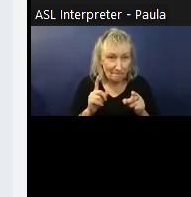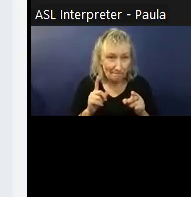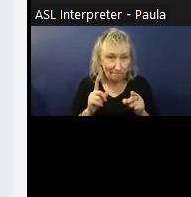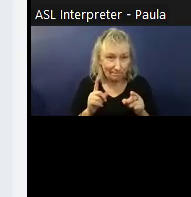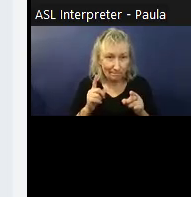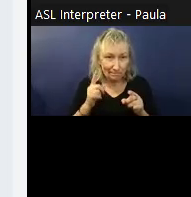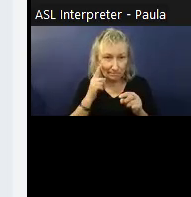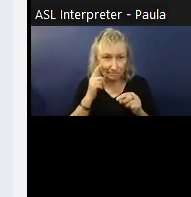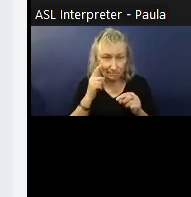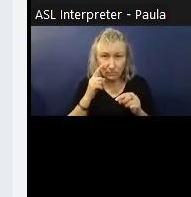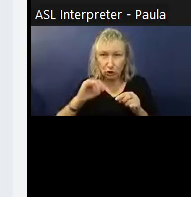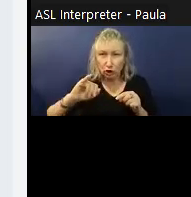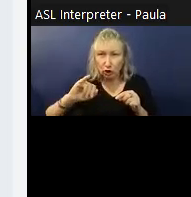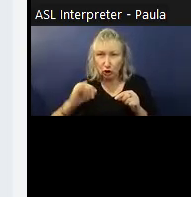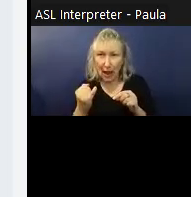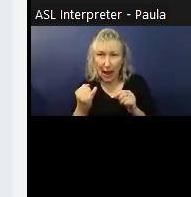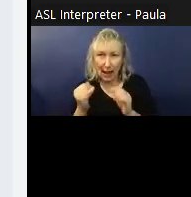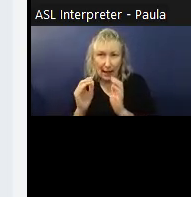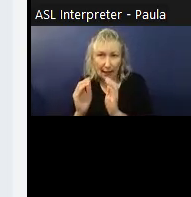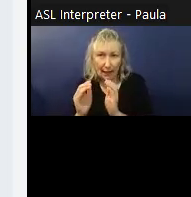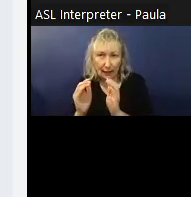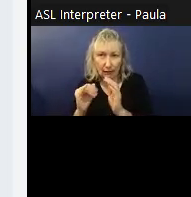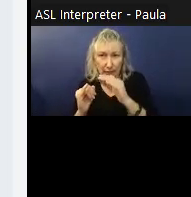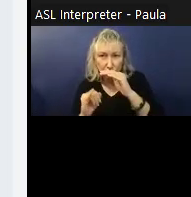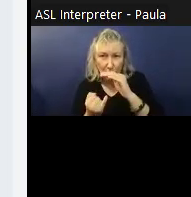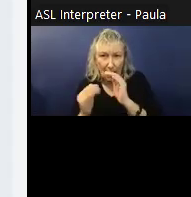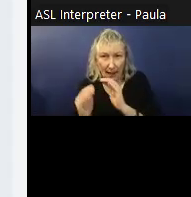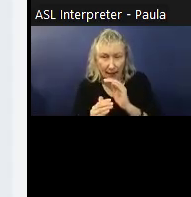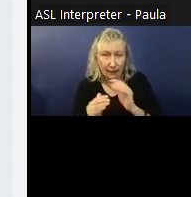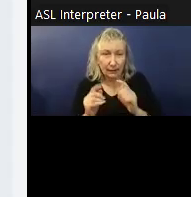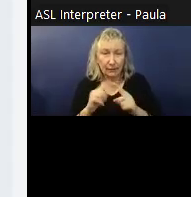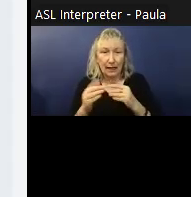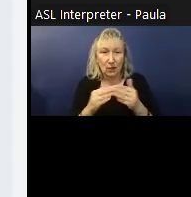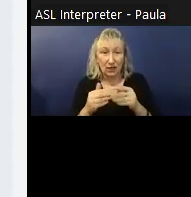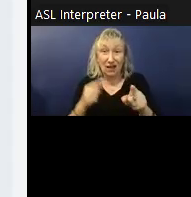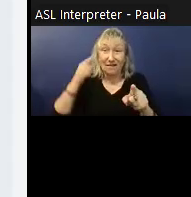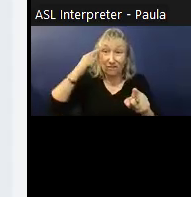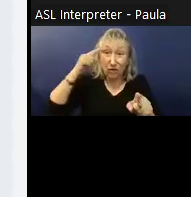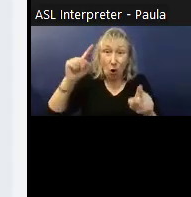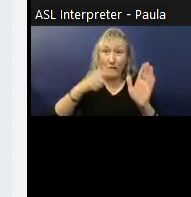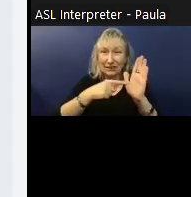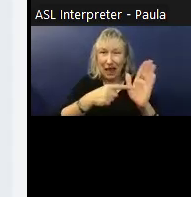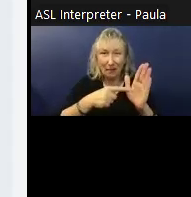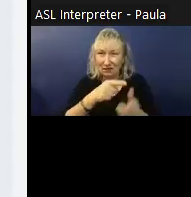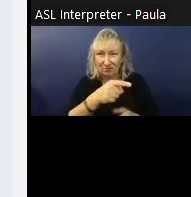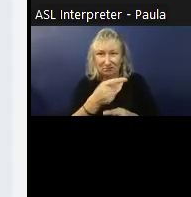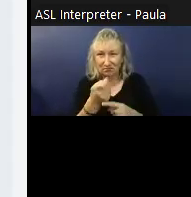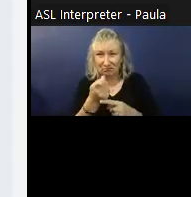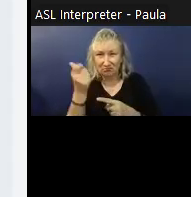I don't know if you need the for example, Disability Rights Oregon is that protection and advocacy system.